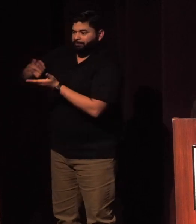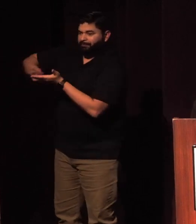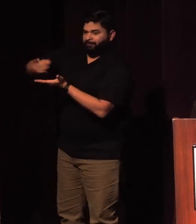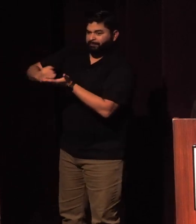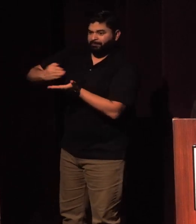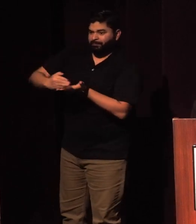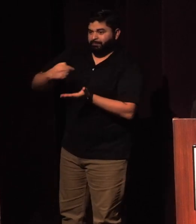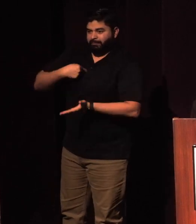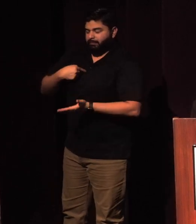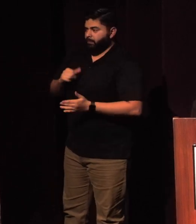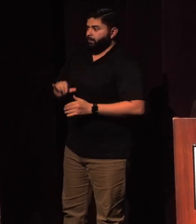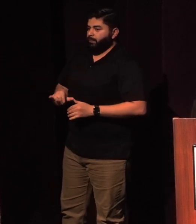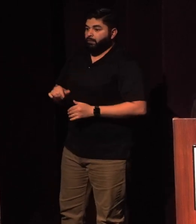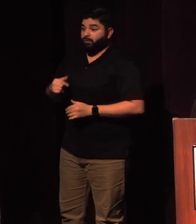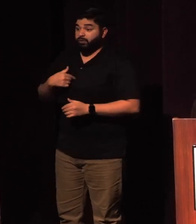a a sea of students who all eventually shut me out.